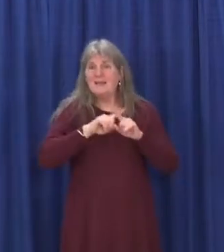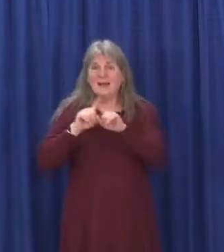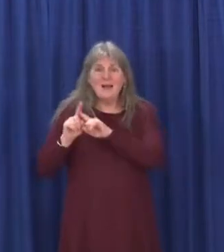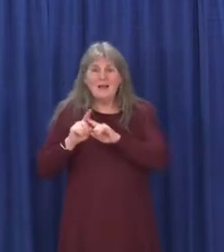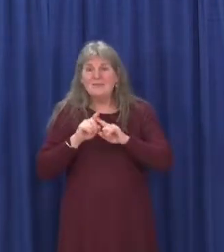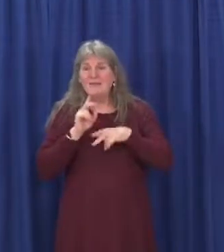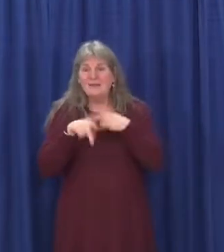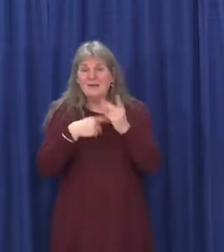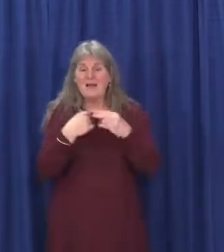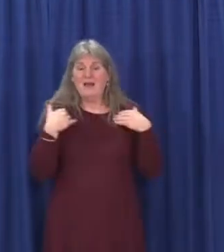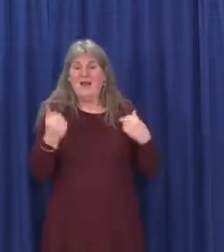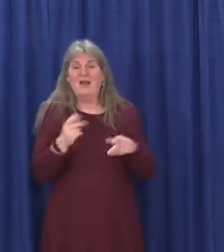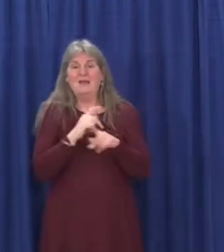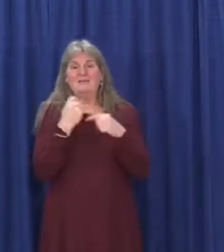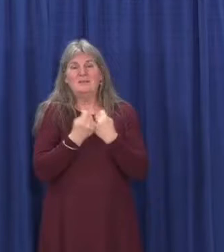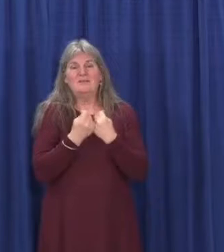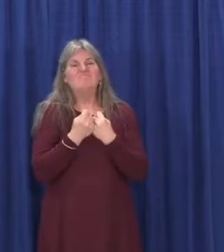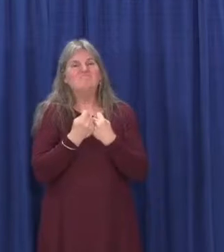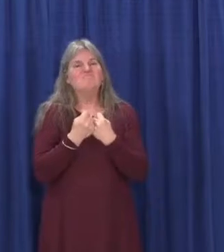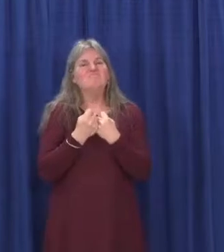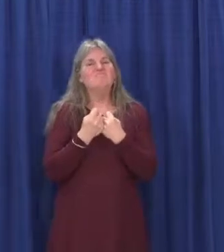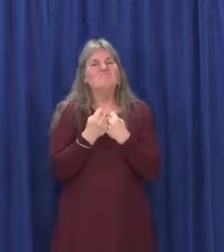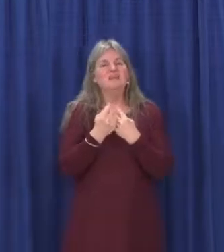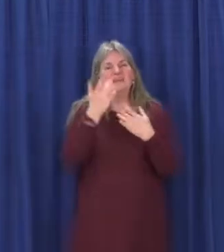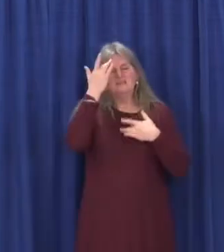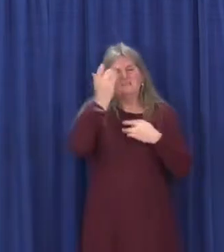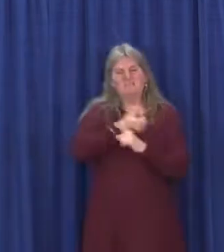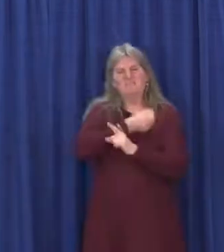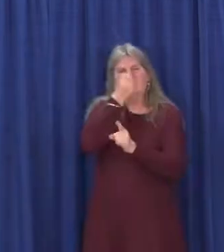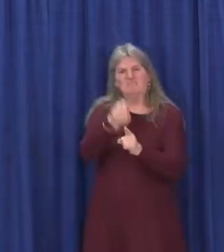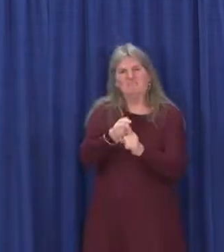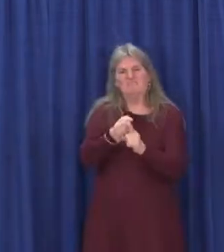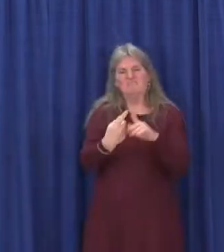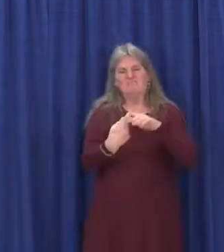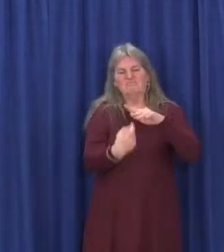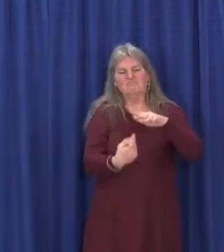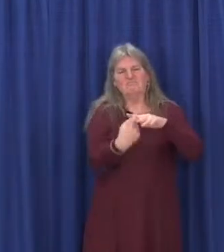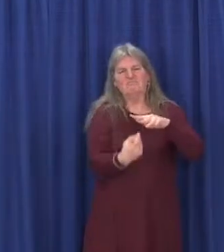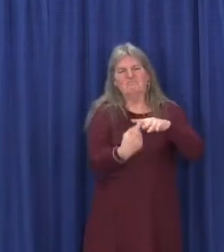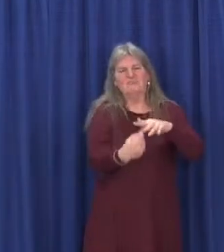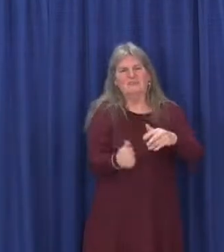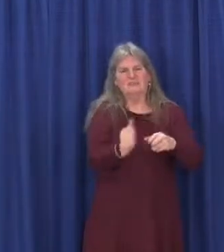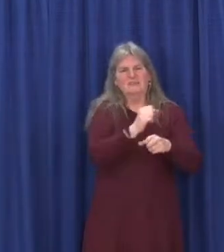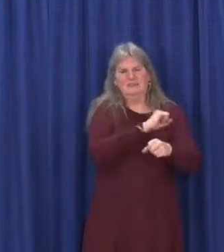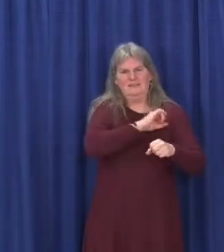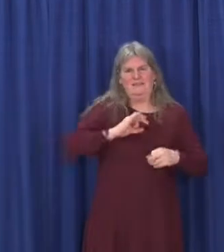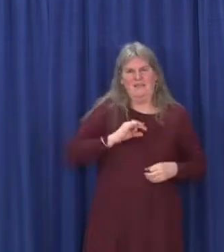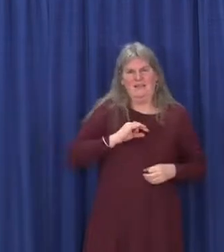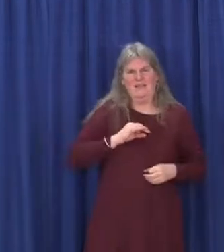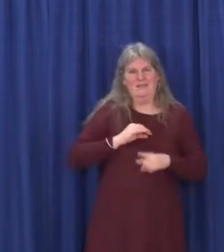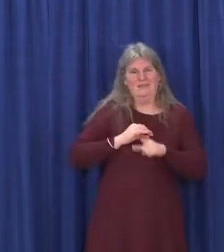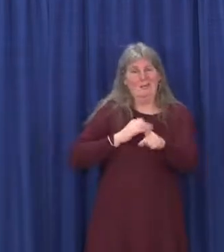we have had an impact to human resources during this wave. And I'd like everyone to remember that our public